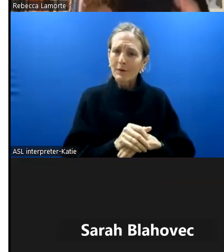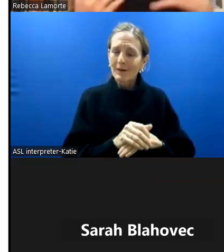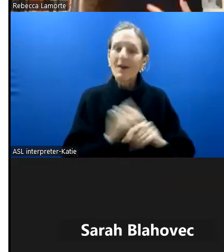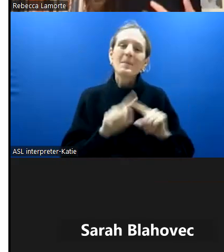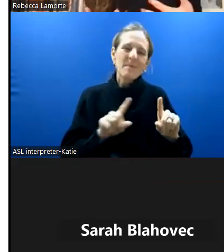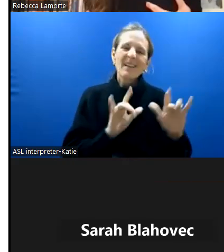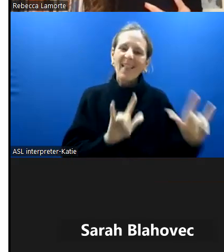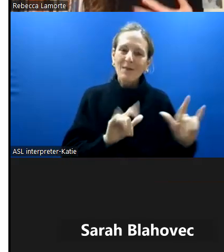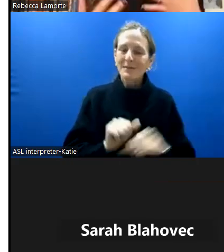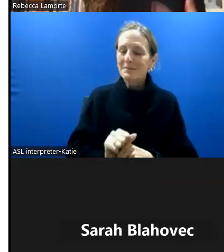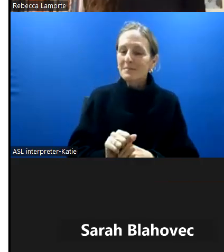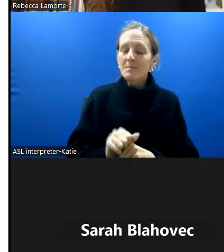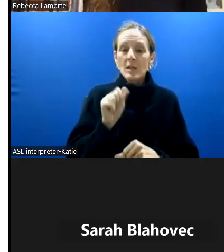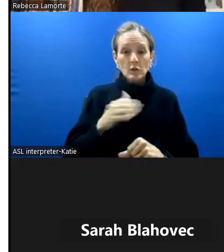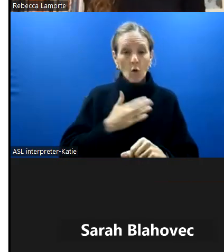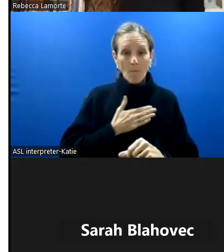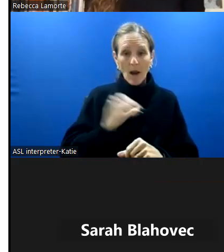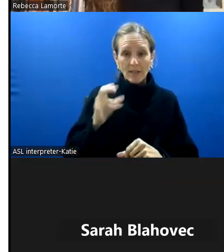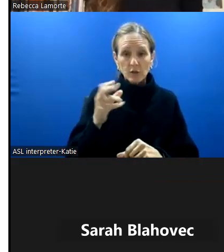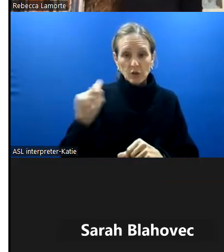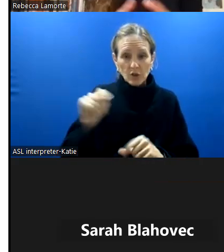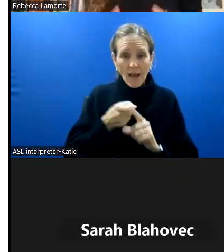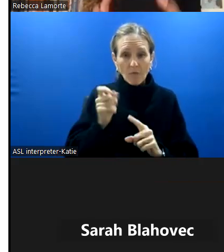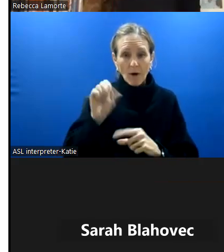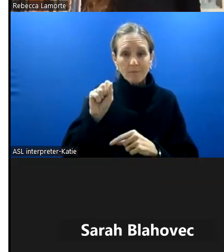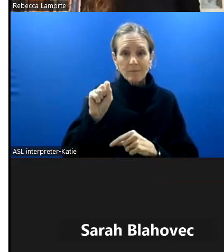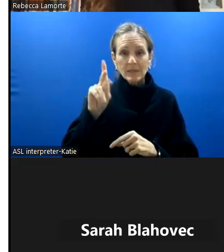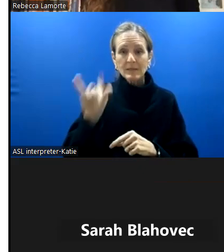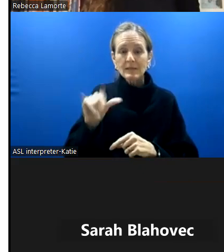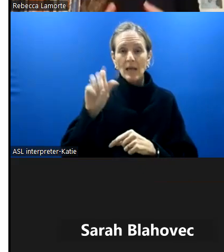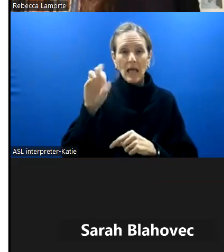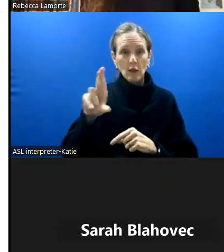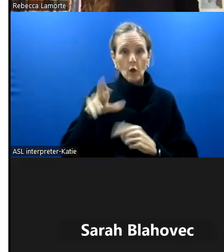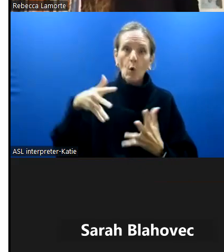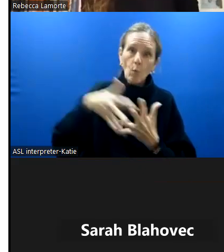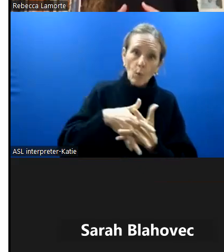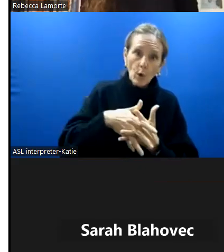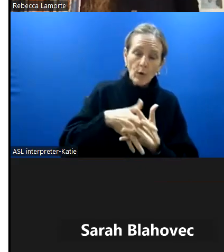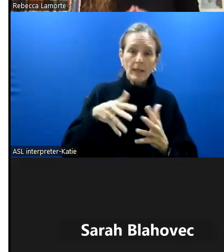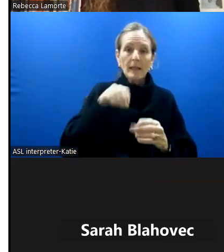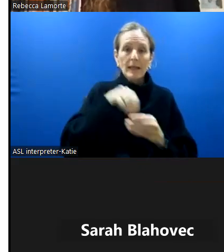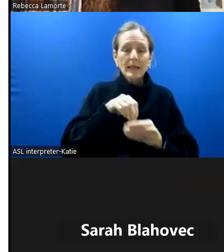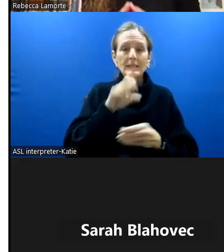And dropped in my chat from Schyler, we have rooted in disability rights to Schyler, means to follow the metaphor,